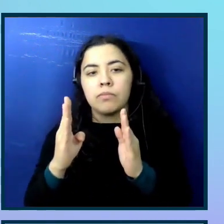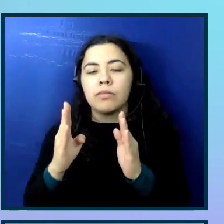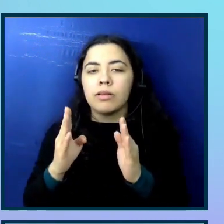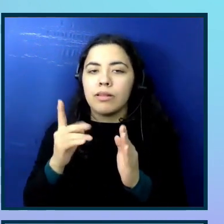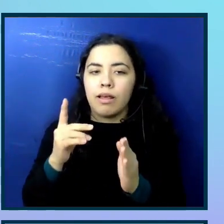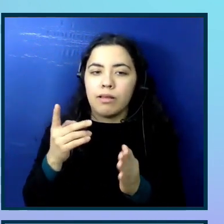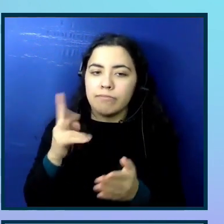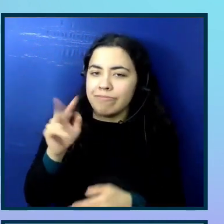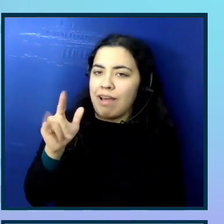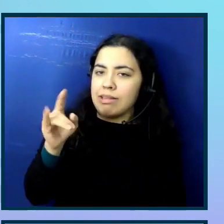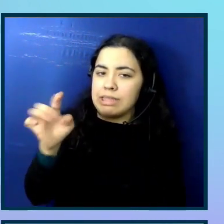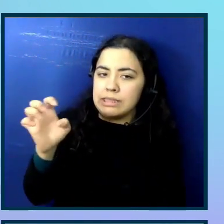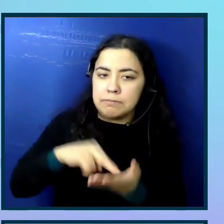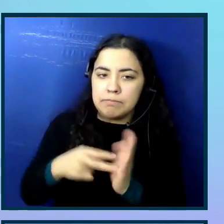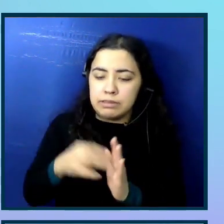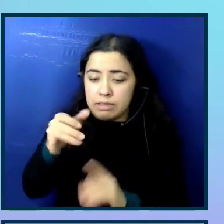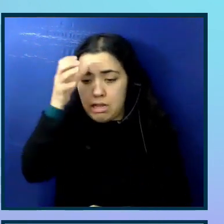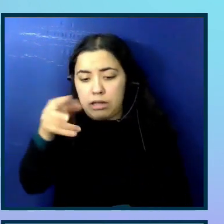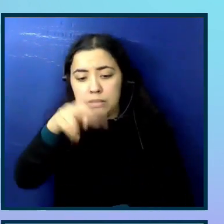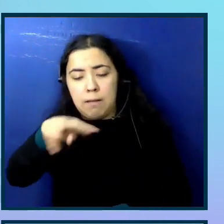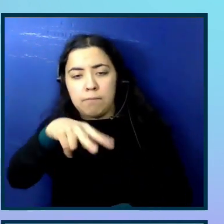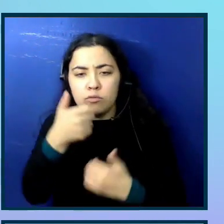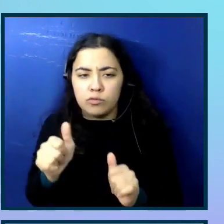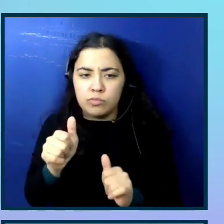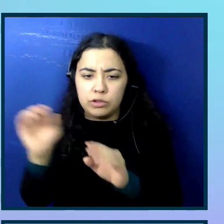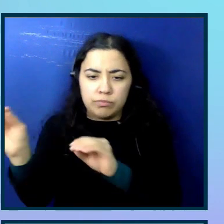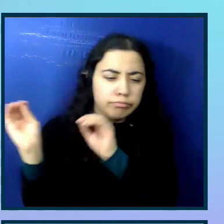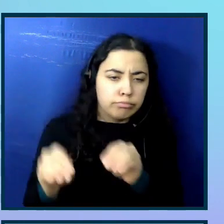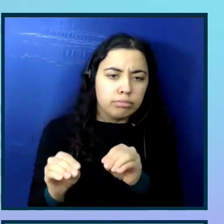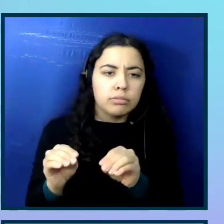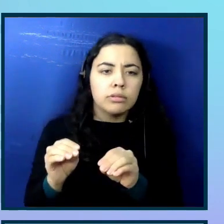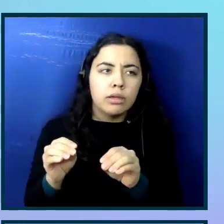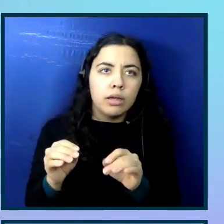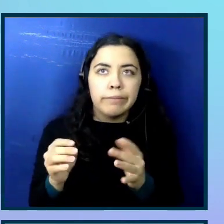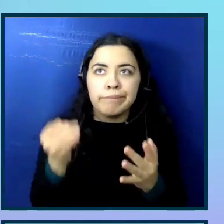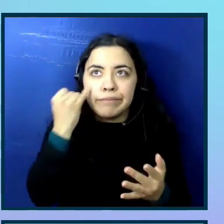which is where we take a concept and try to like distill it into something that has more of a definition